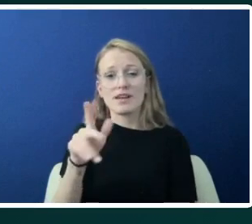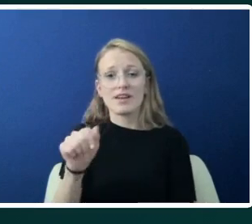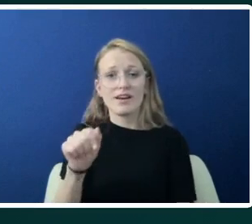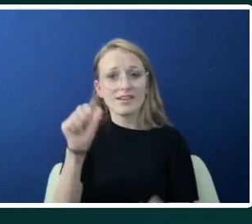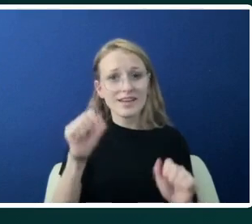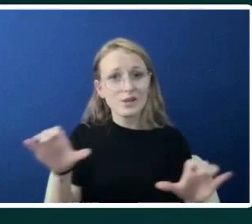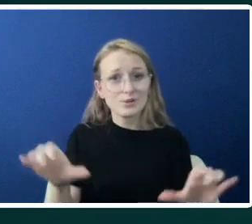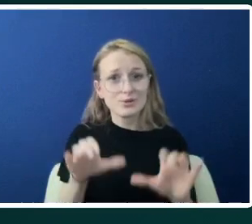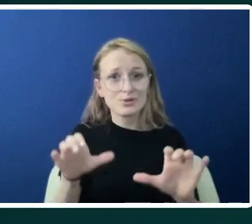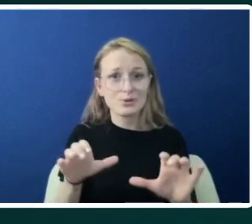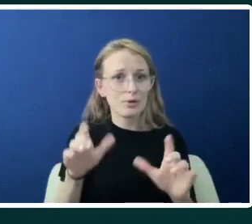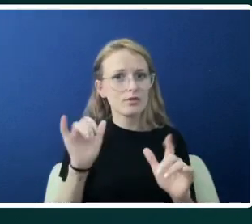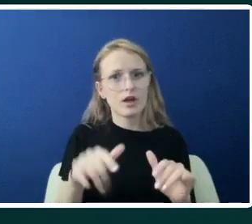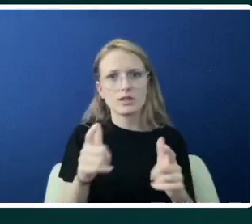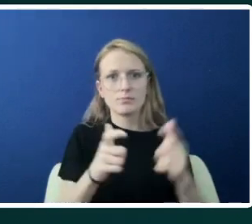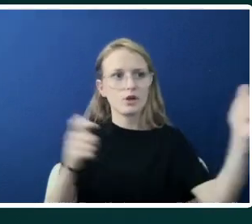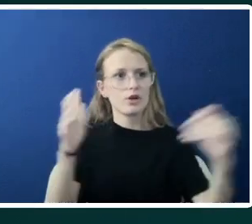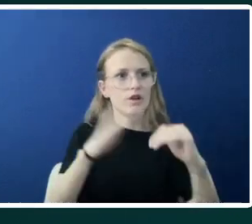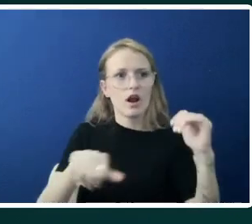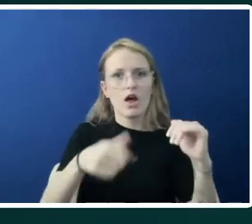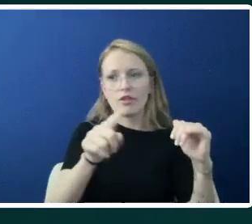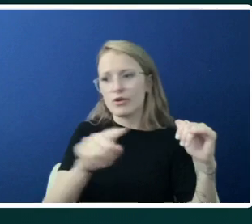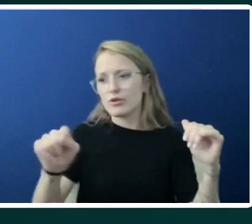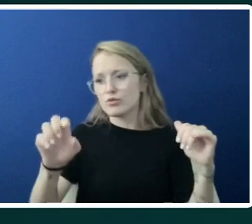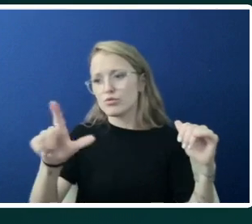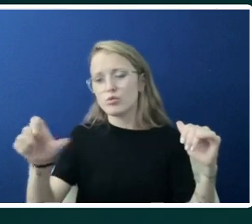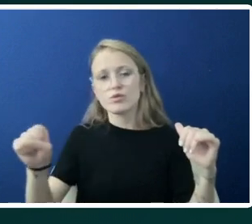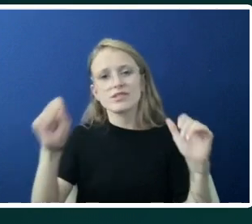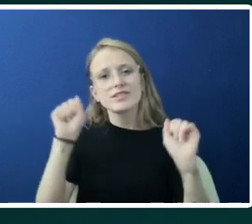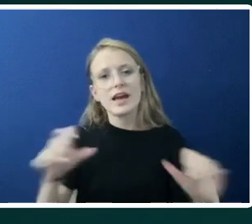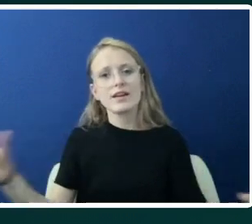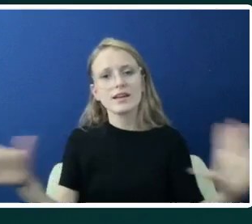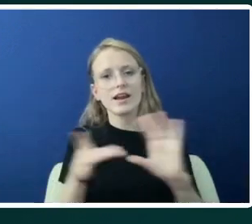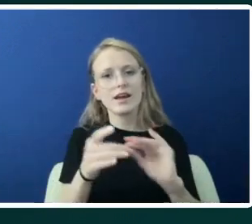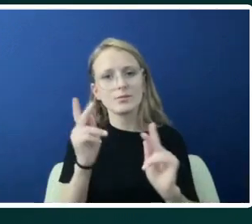many other tools that we have available to us is that it can connect people across time and space